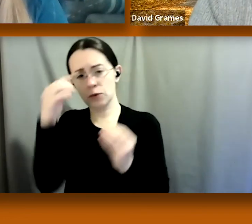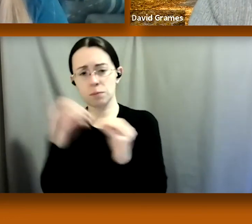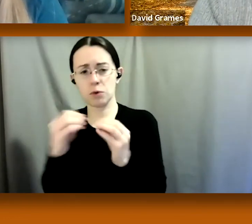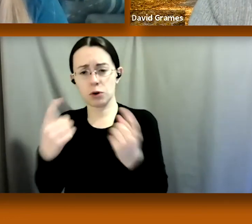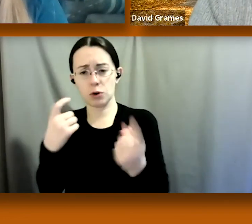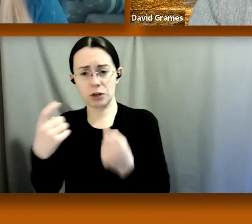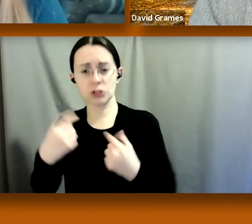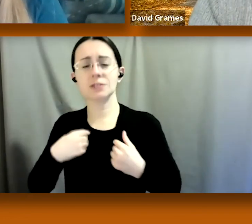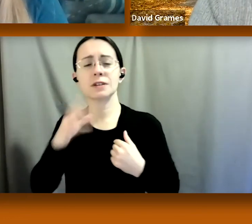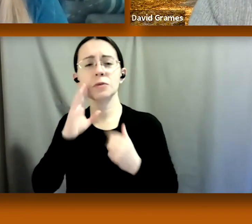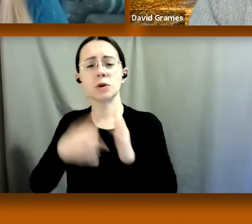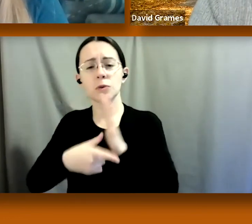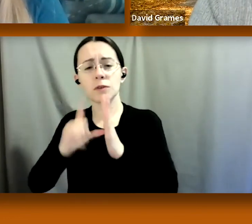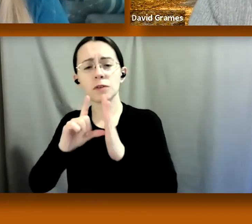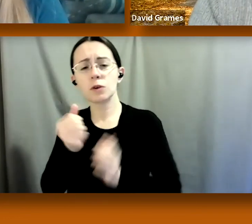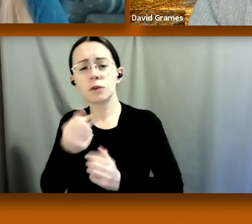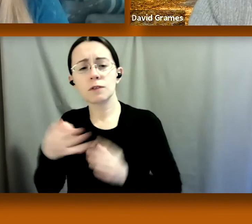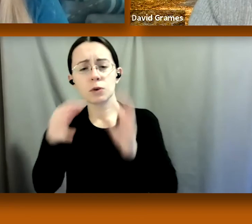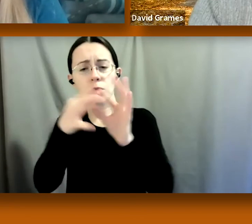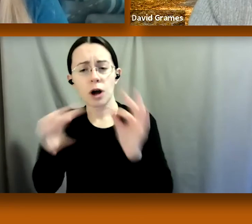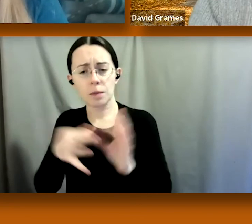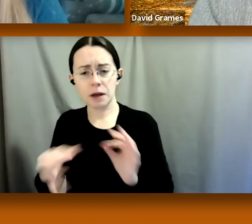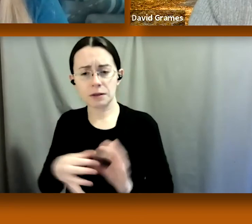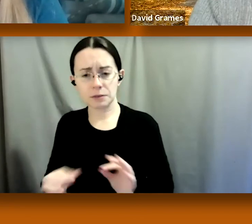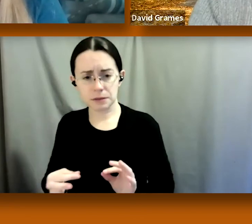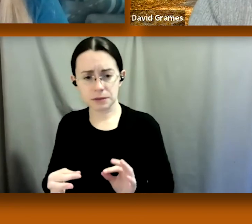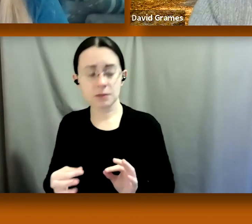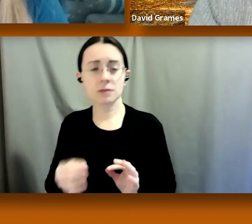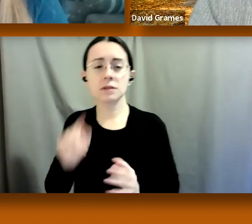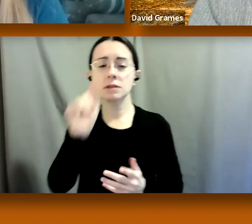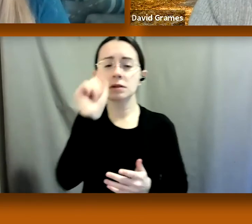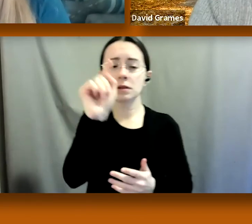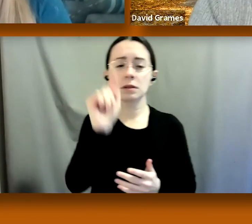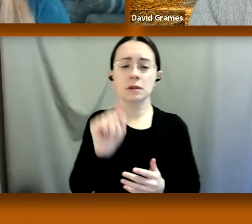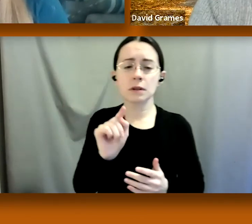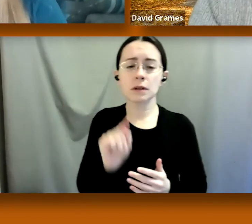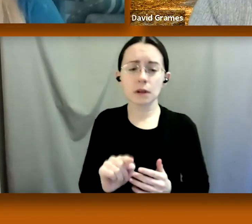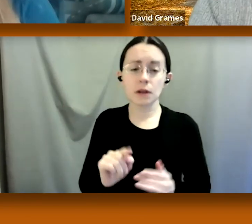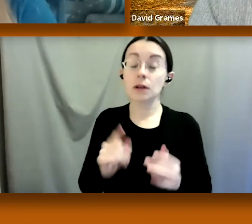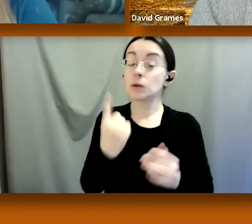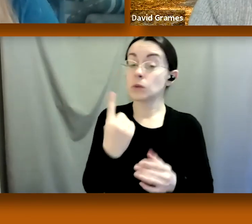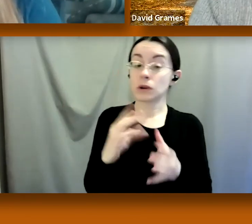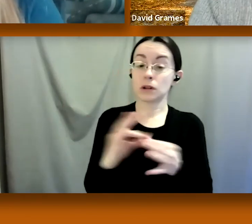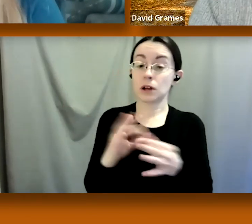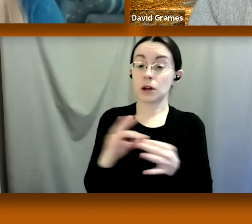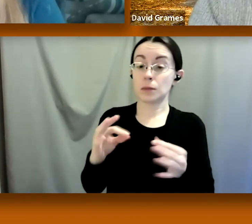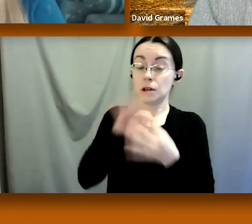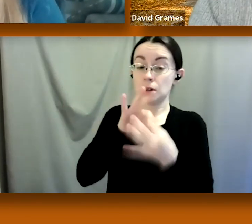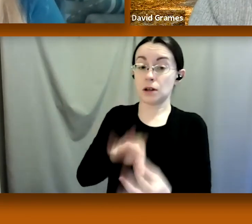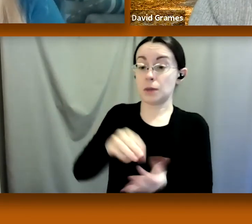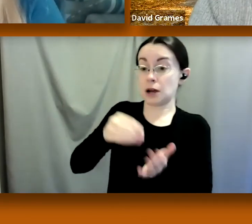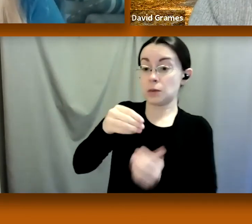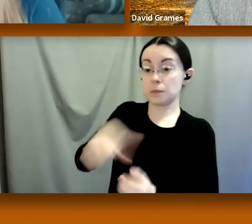other comments that came in. There was some chat, talk about paying students $15 an hour,